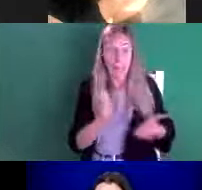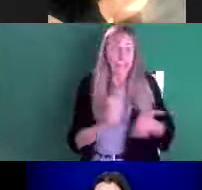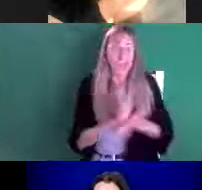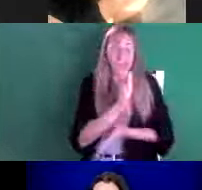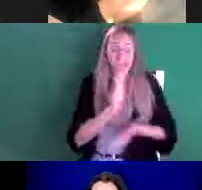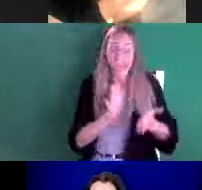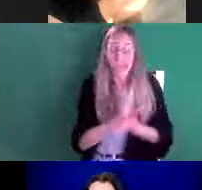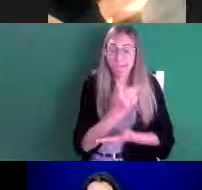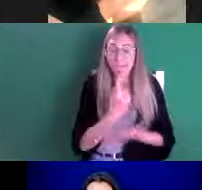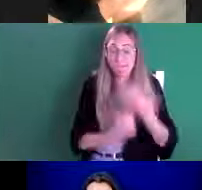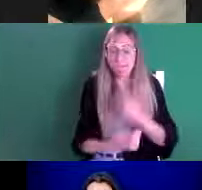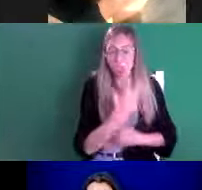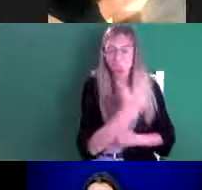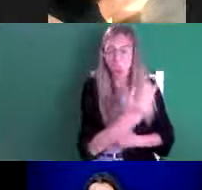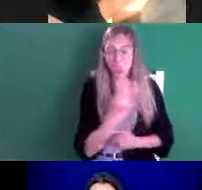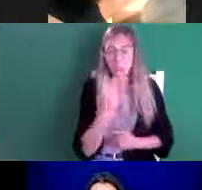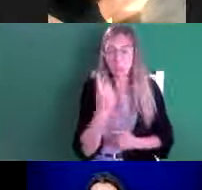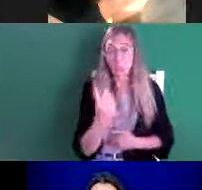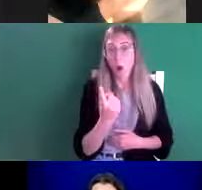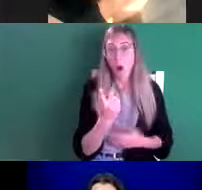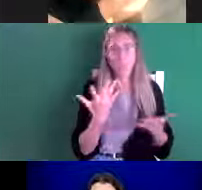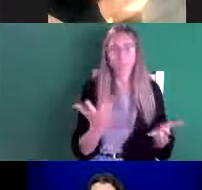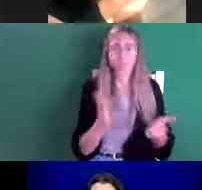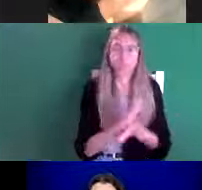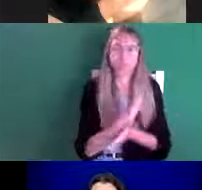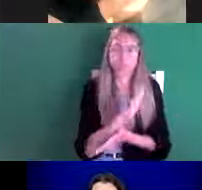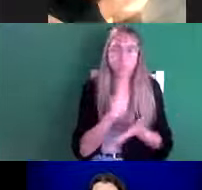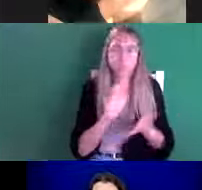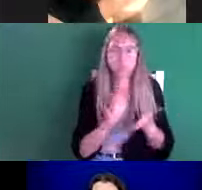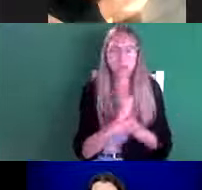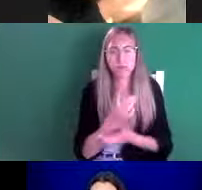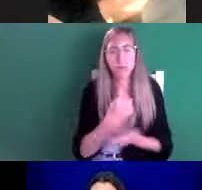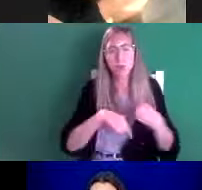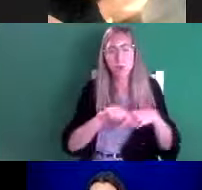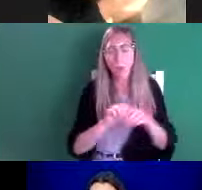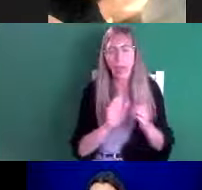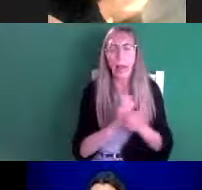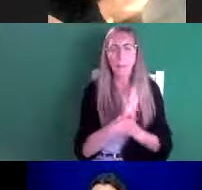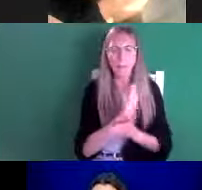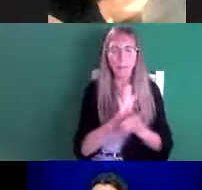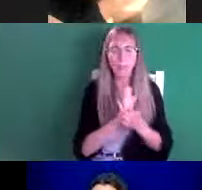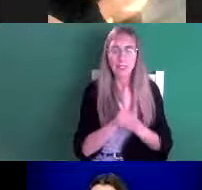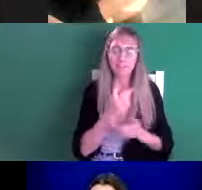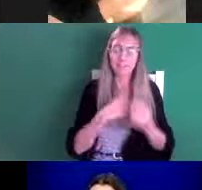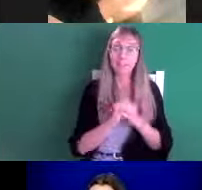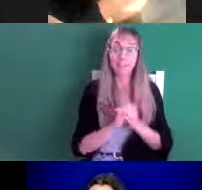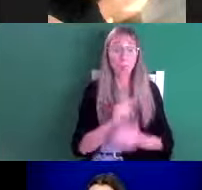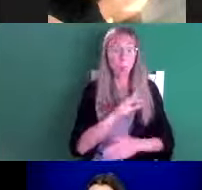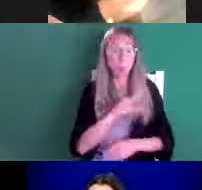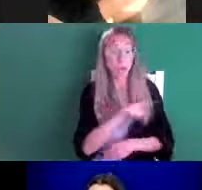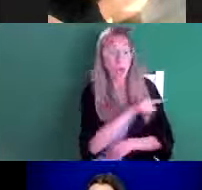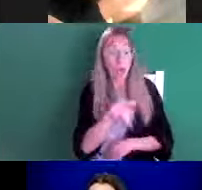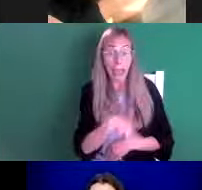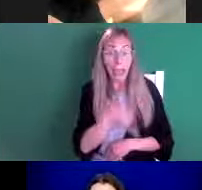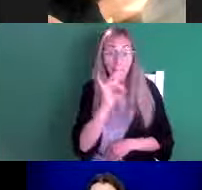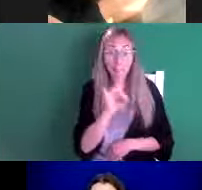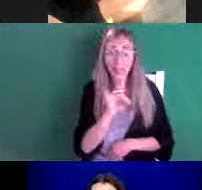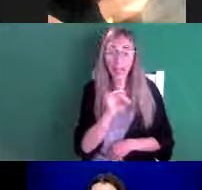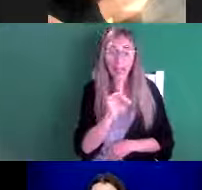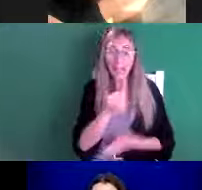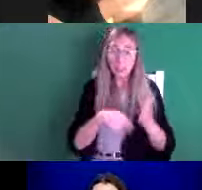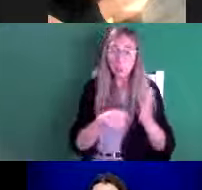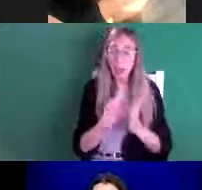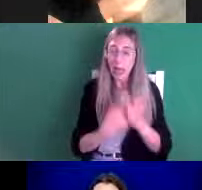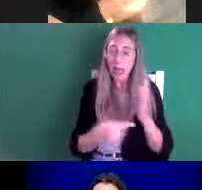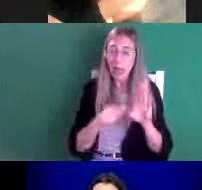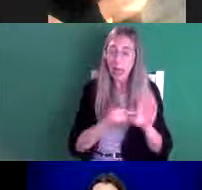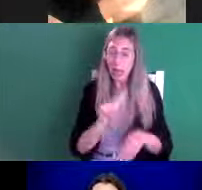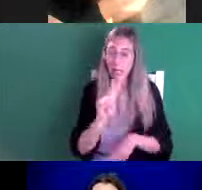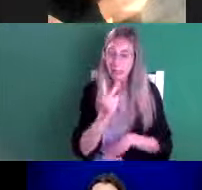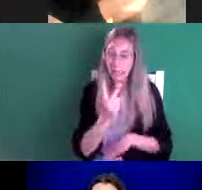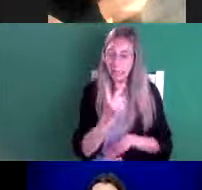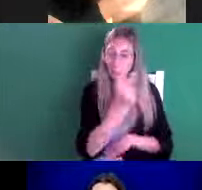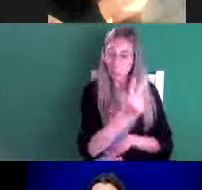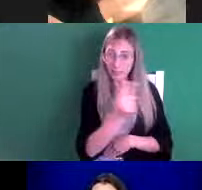um a 31 is far enough it's fine so why did we choose july the 2nd 2022 well on the very end